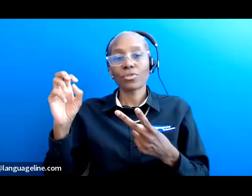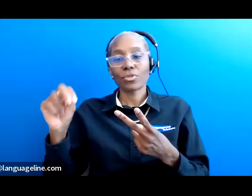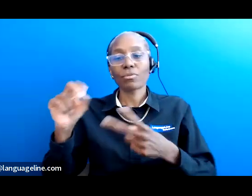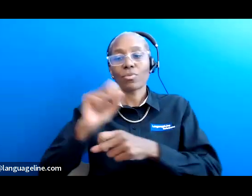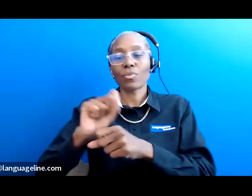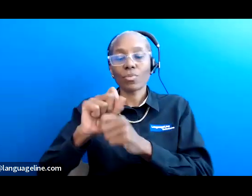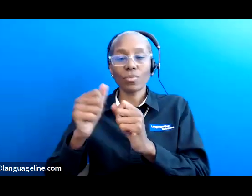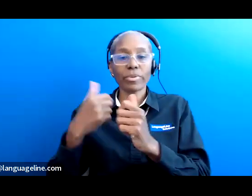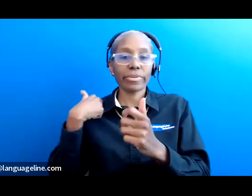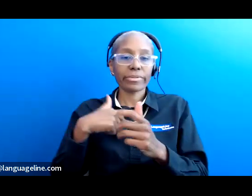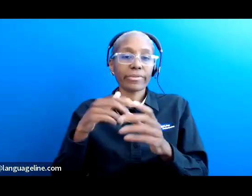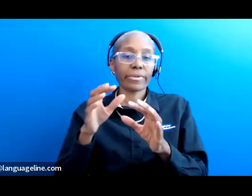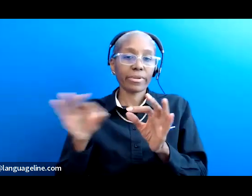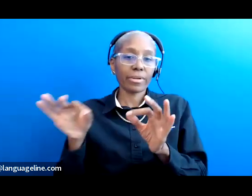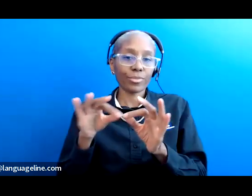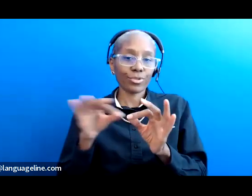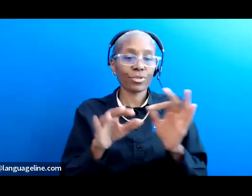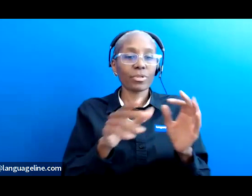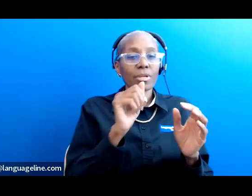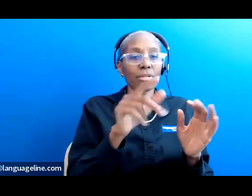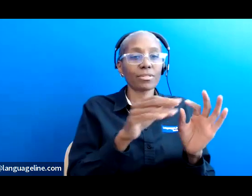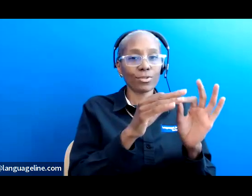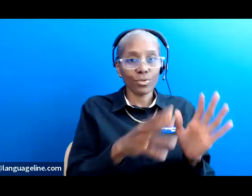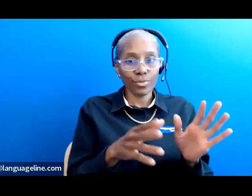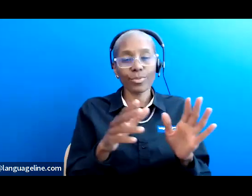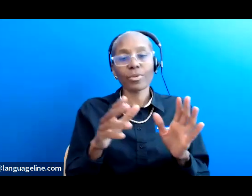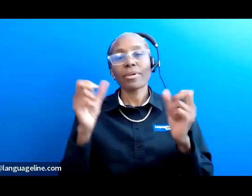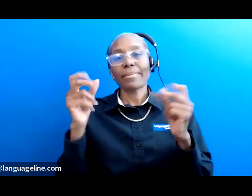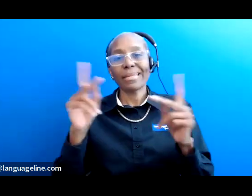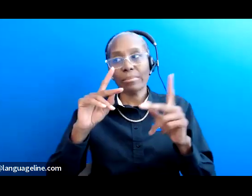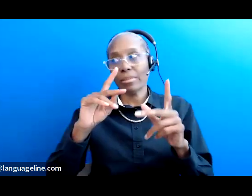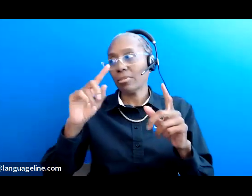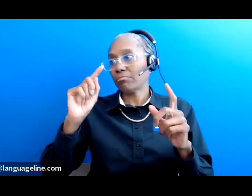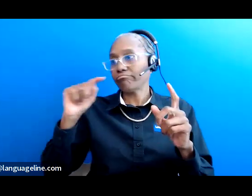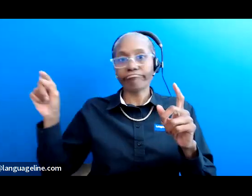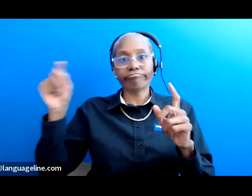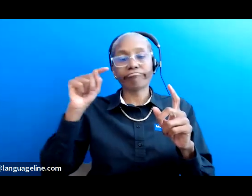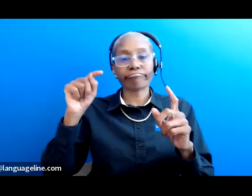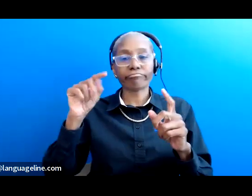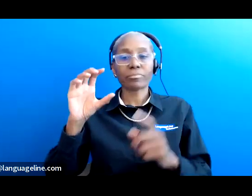We have a captioner, we have a sign language interpreter. But there are a lot of people in the Christopher and Dana Reeve